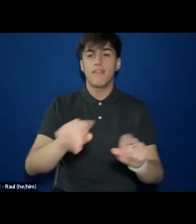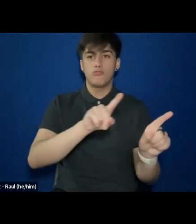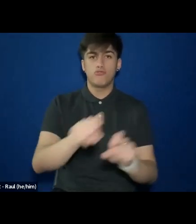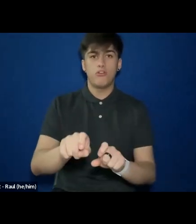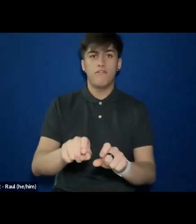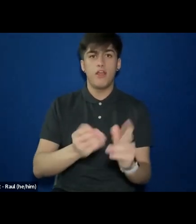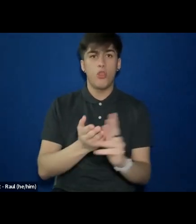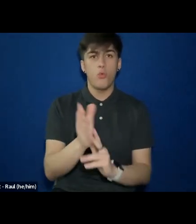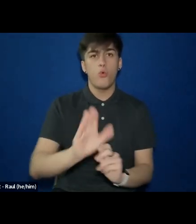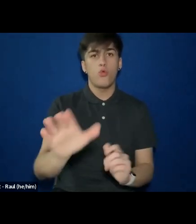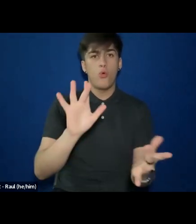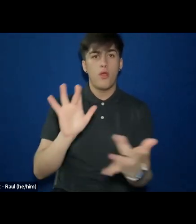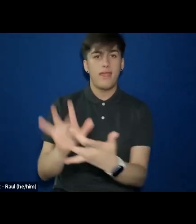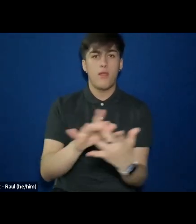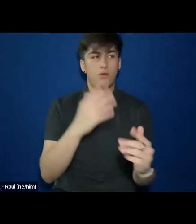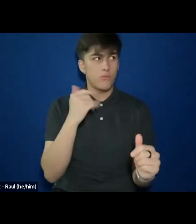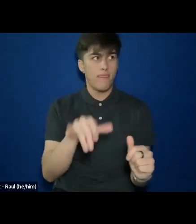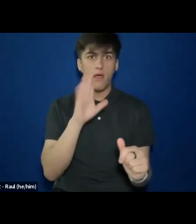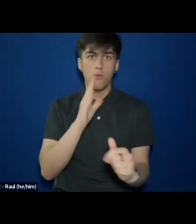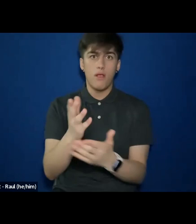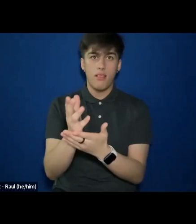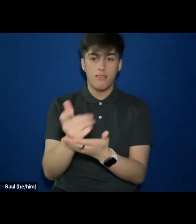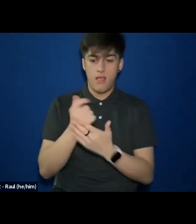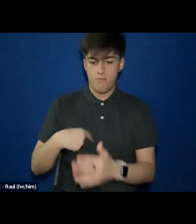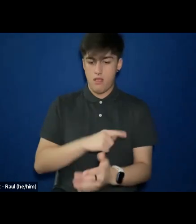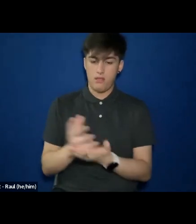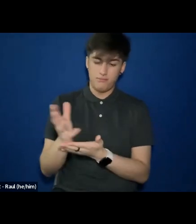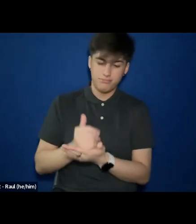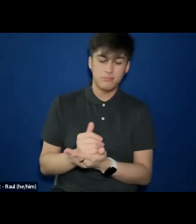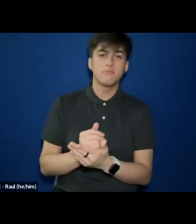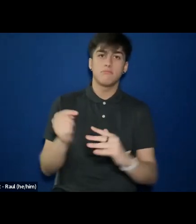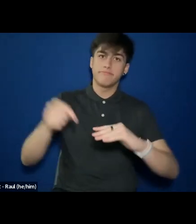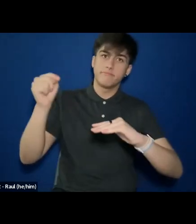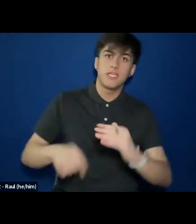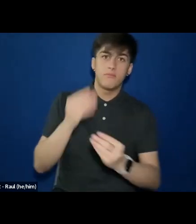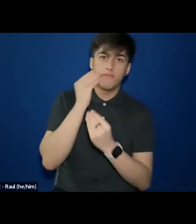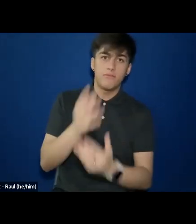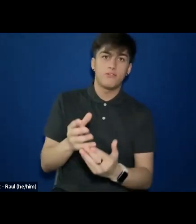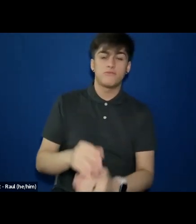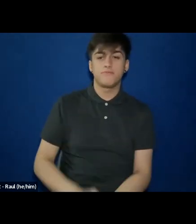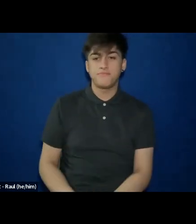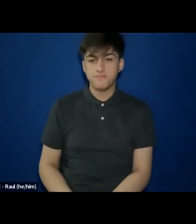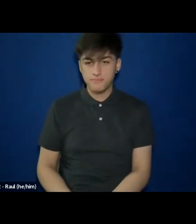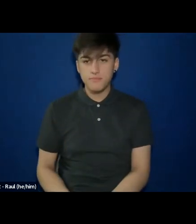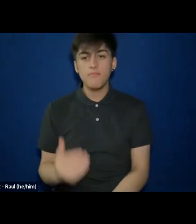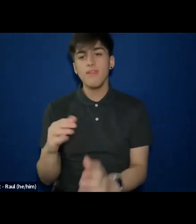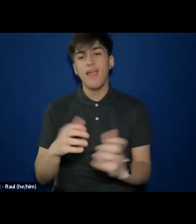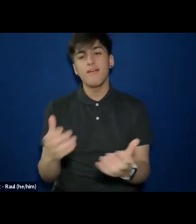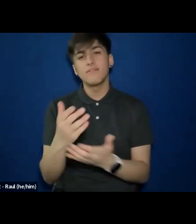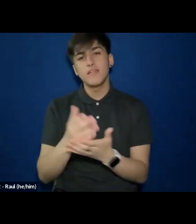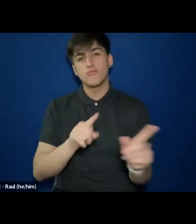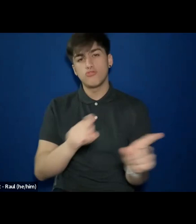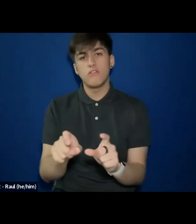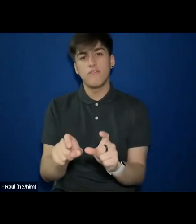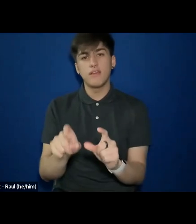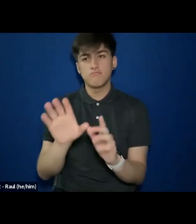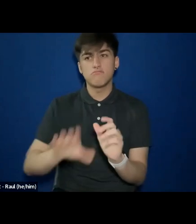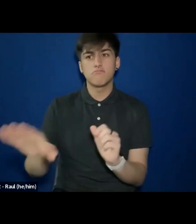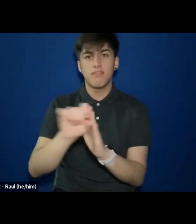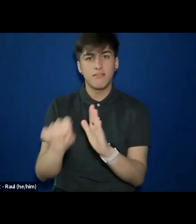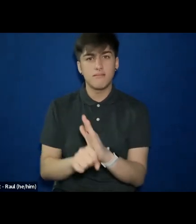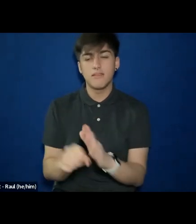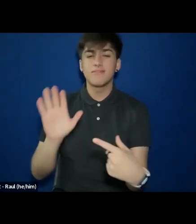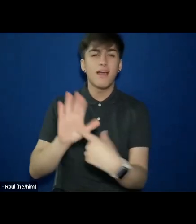more information. We have some insights from data that is statewide, for example, in 2021. The last